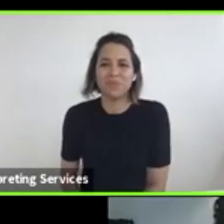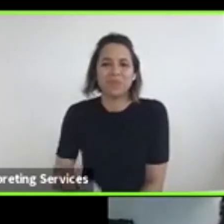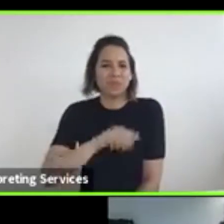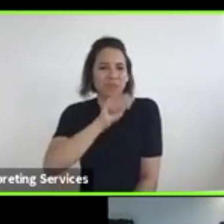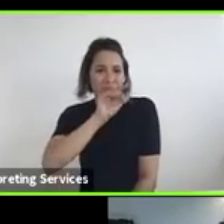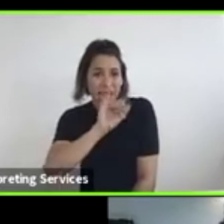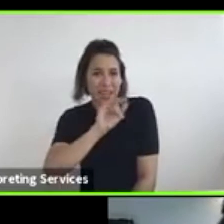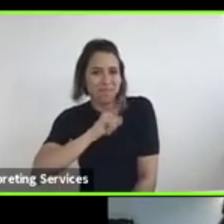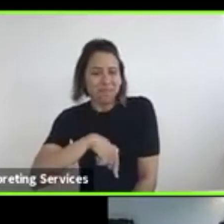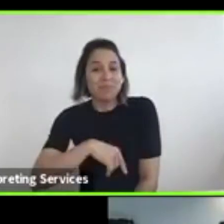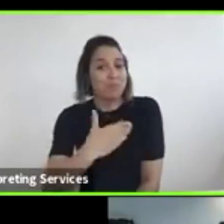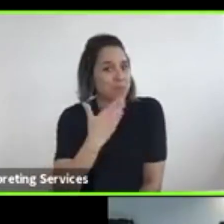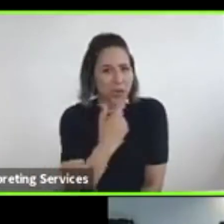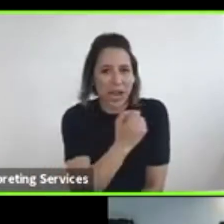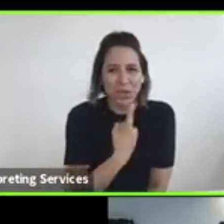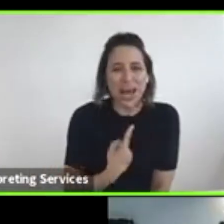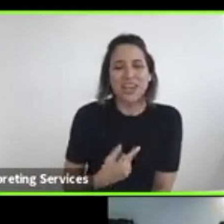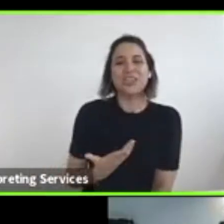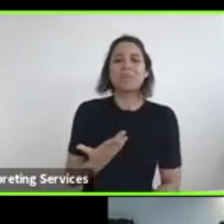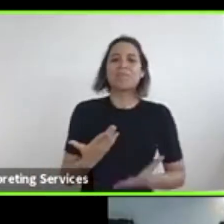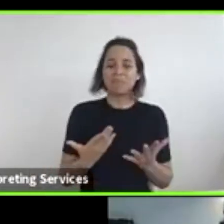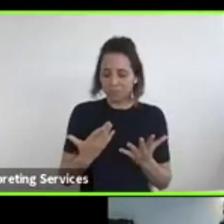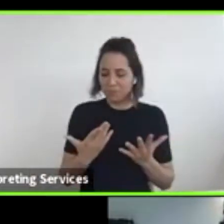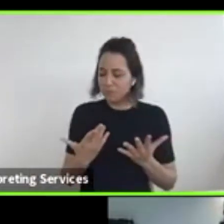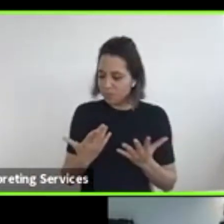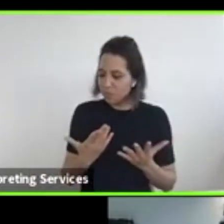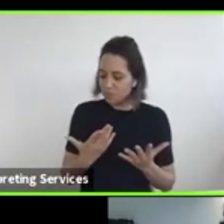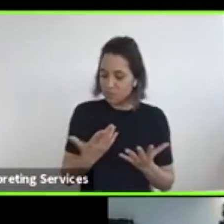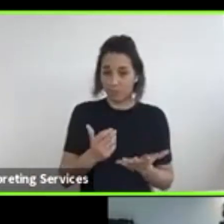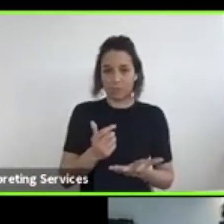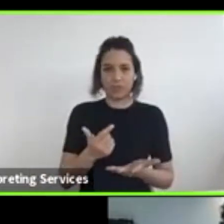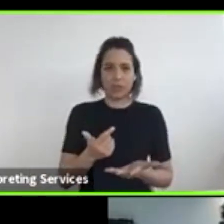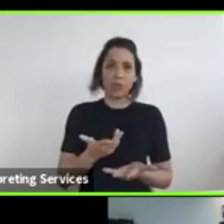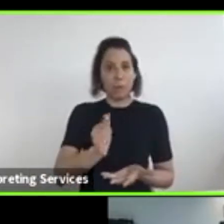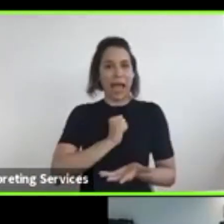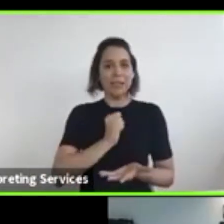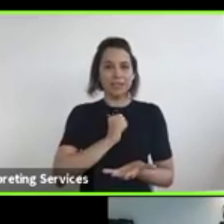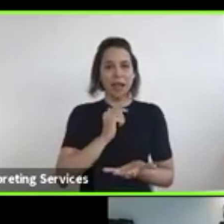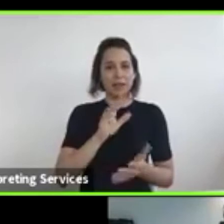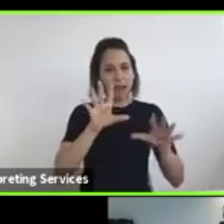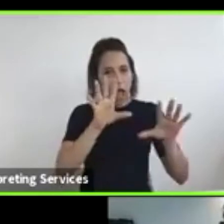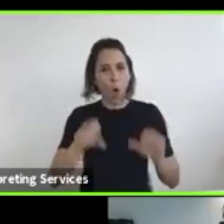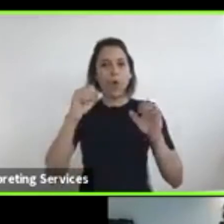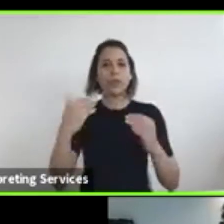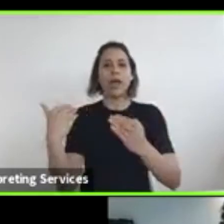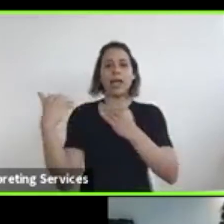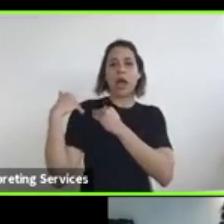I THINK I HOLD MYSELF, ACCOUNTABLE, TO THE